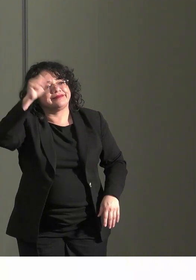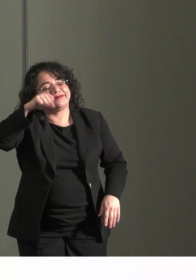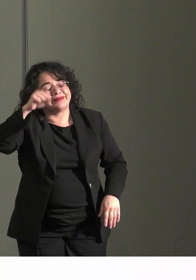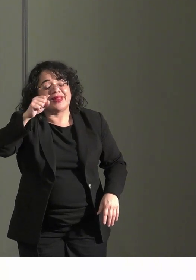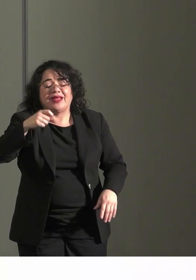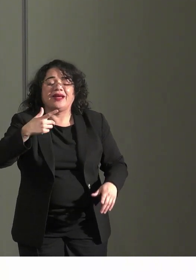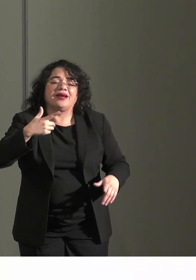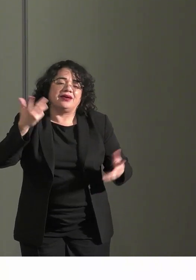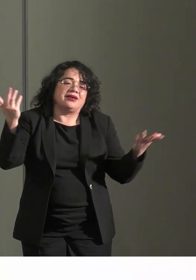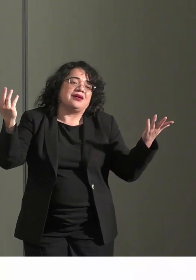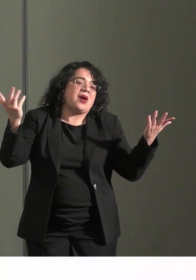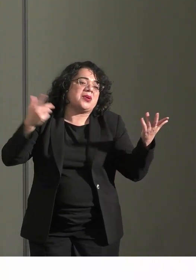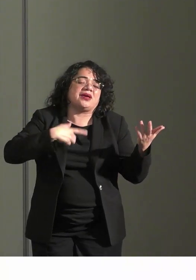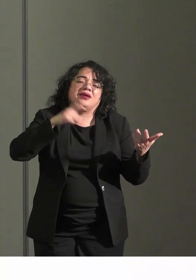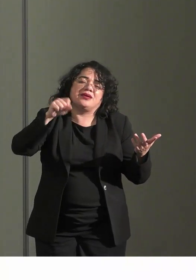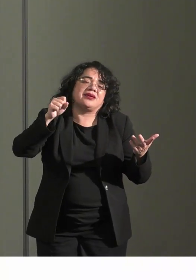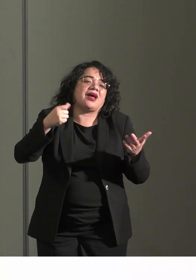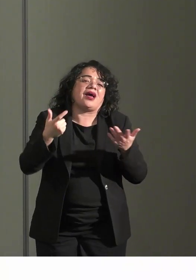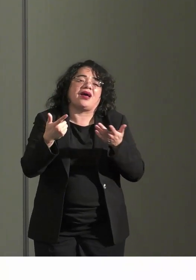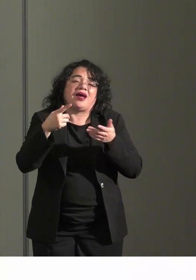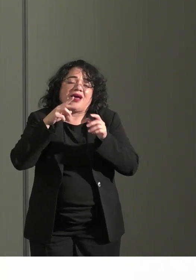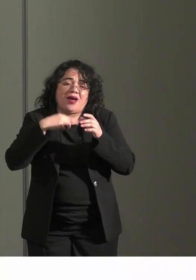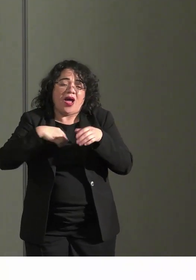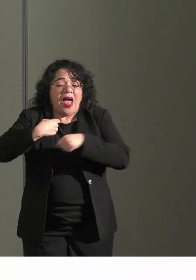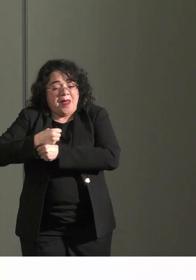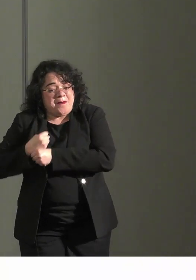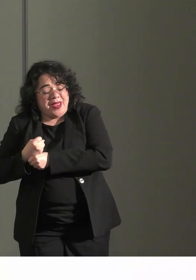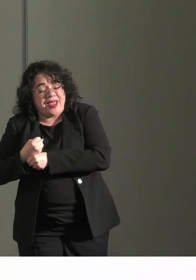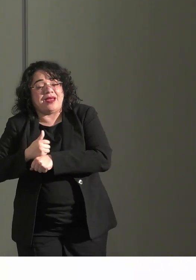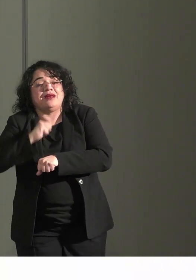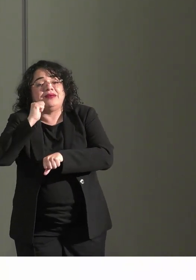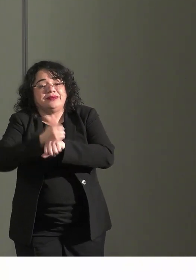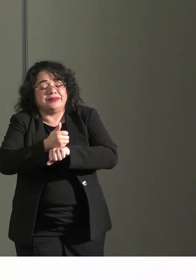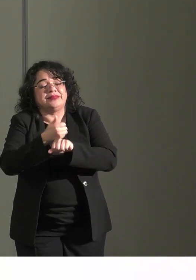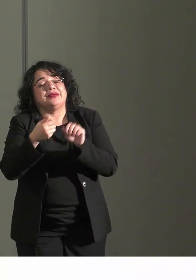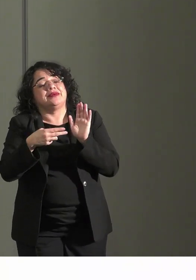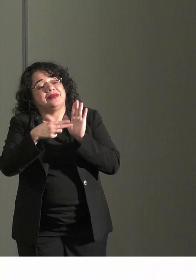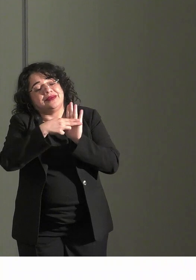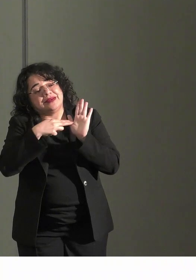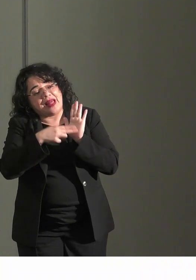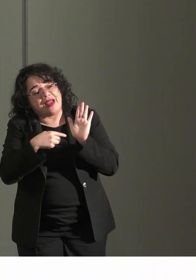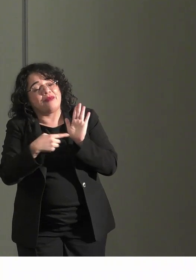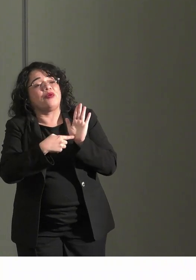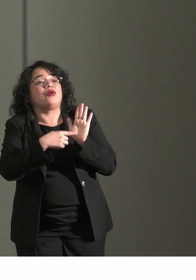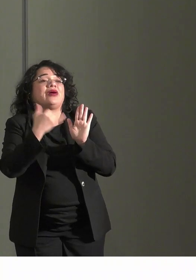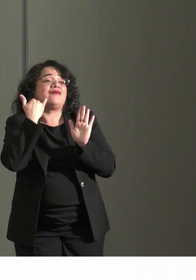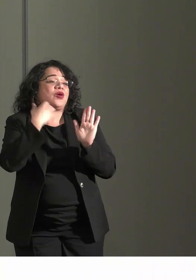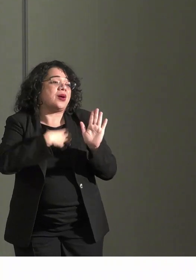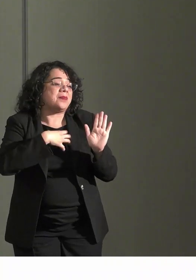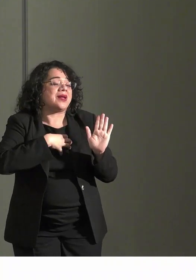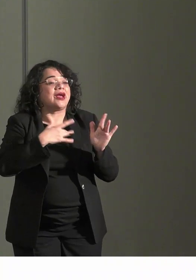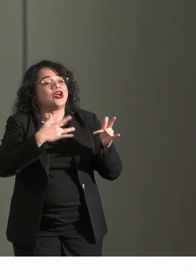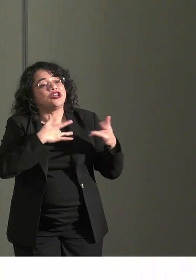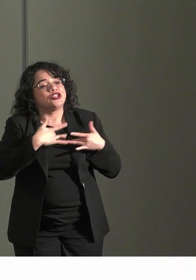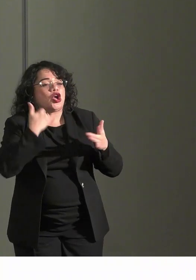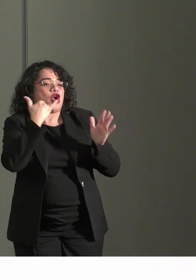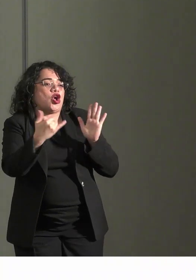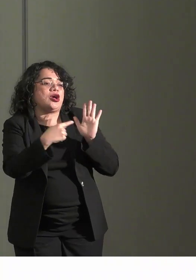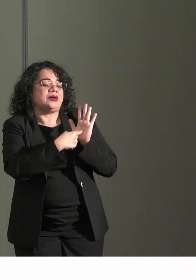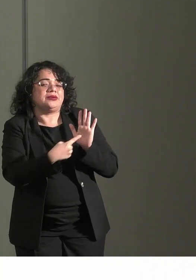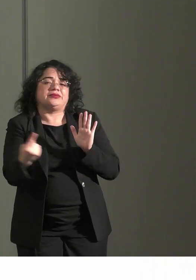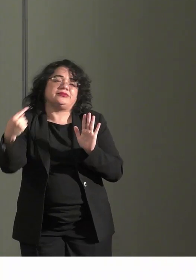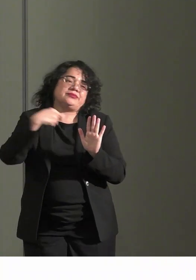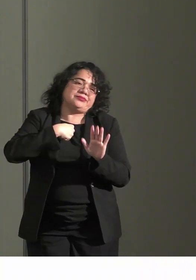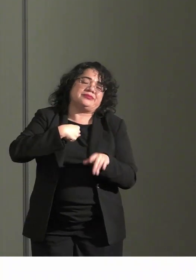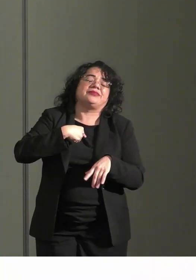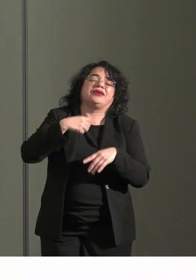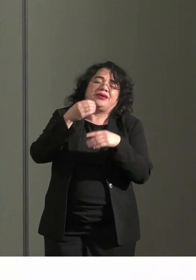yourself in you don't the penalties are stiffer. >> DAVE: Any closing thoughts and lessons learned